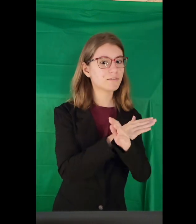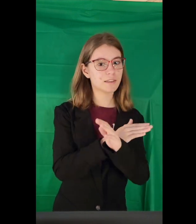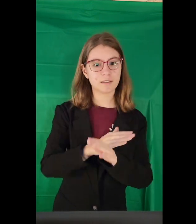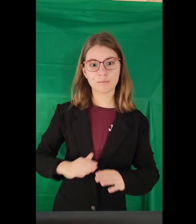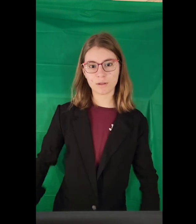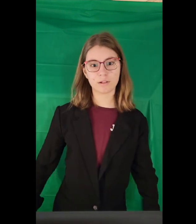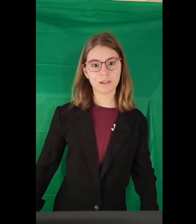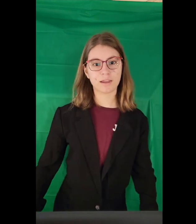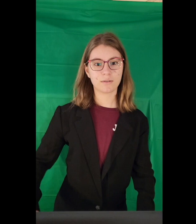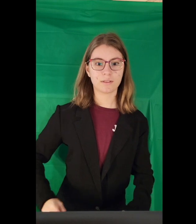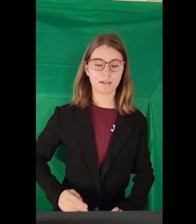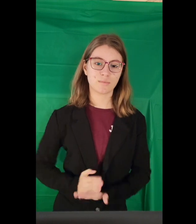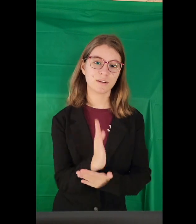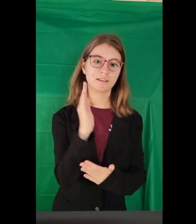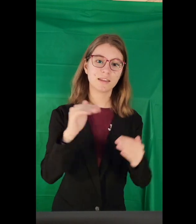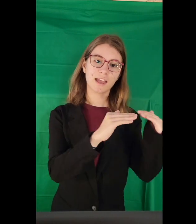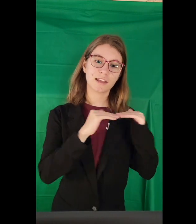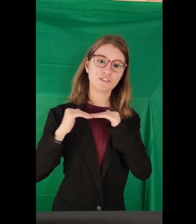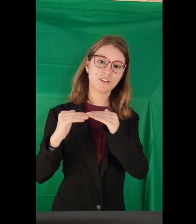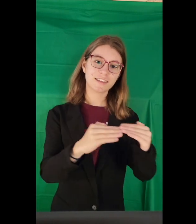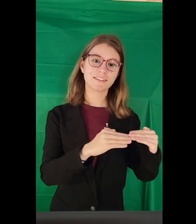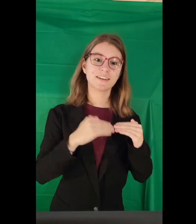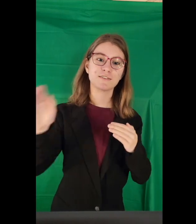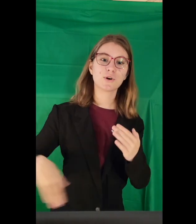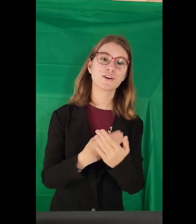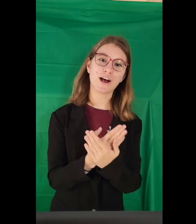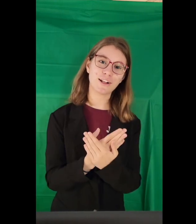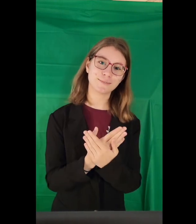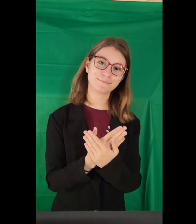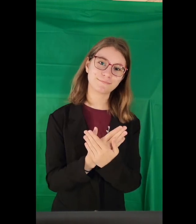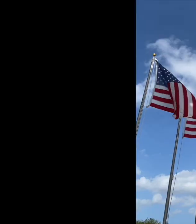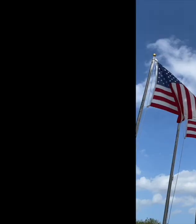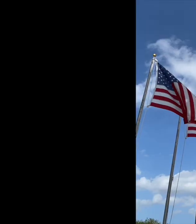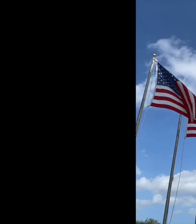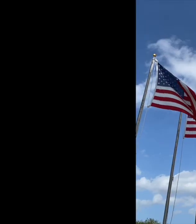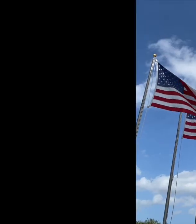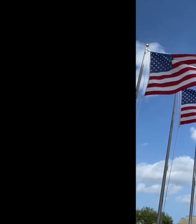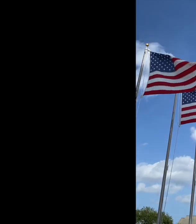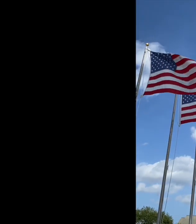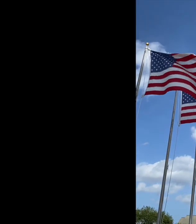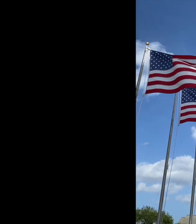Indivisible, with Liberty and Justice for all. Please be seated.